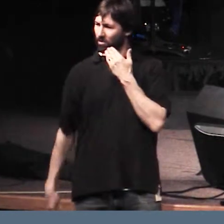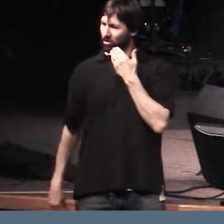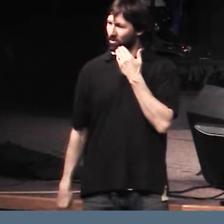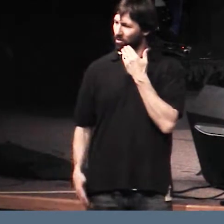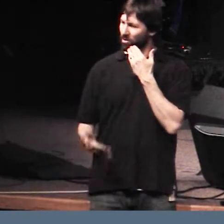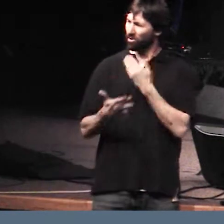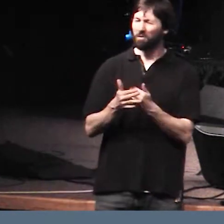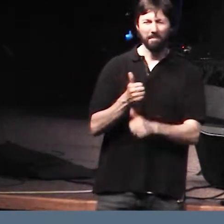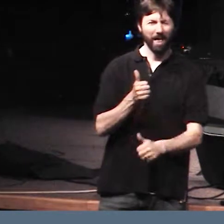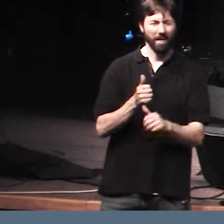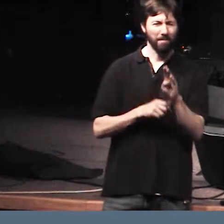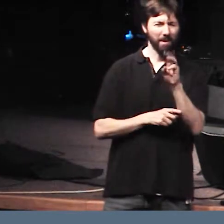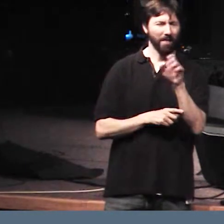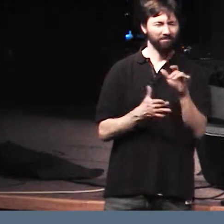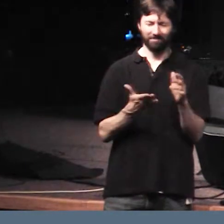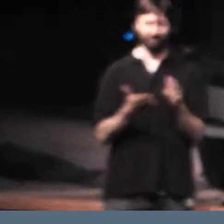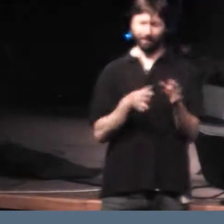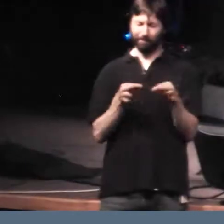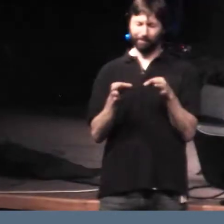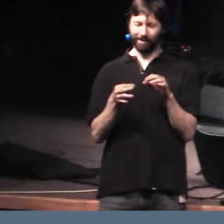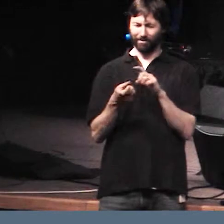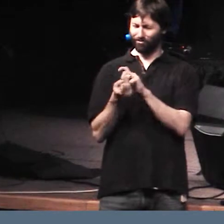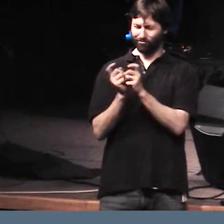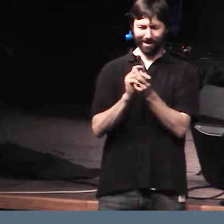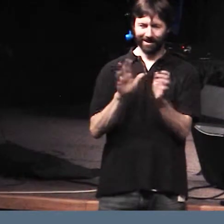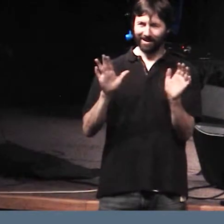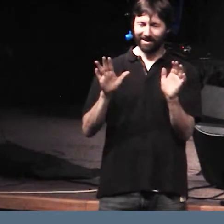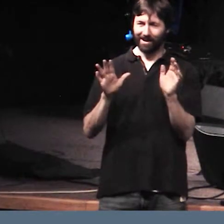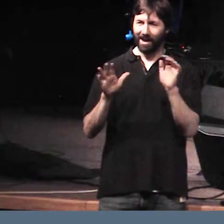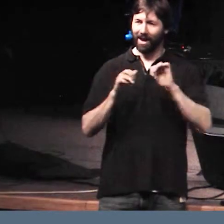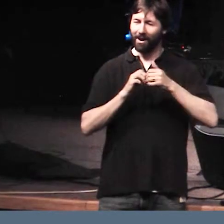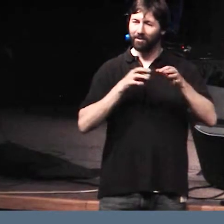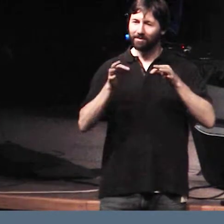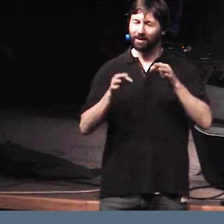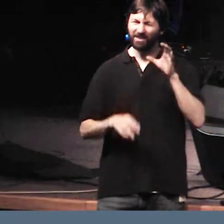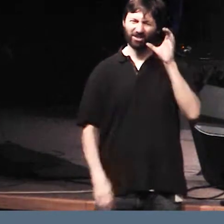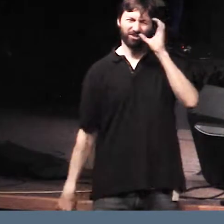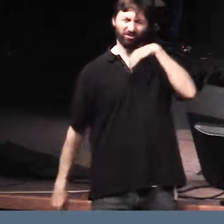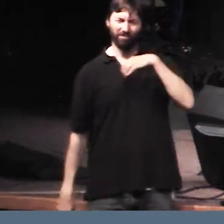Maybe that doesn't translate well maybe i think it's kind of strange but